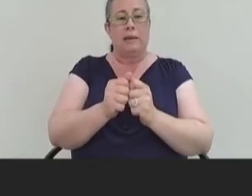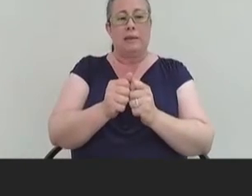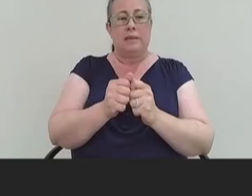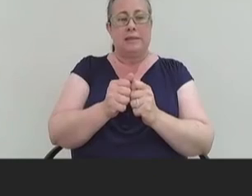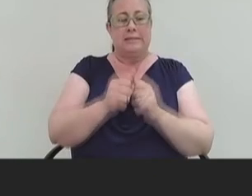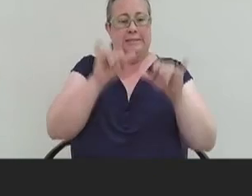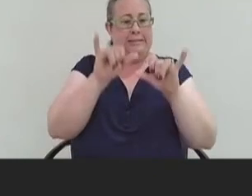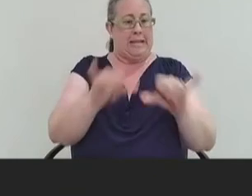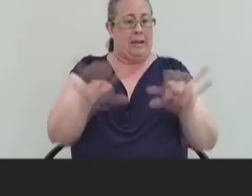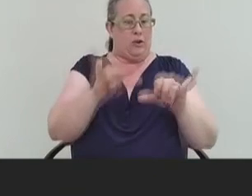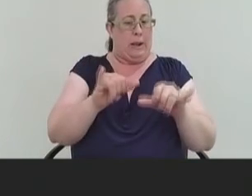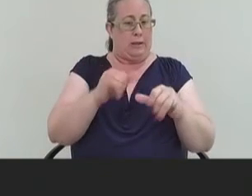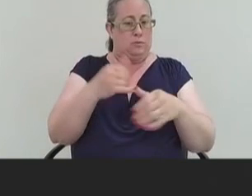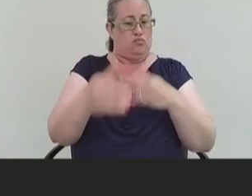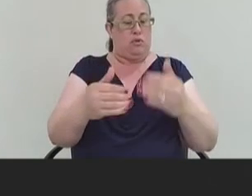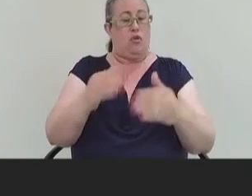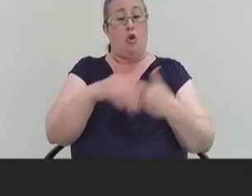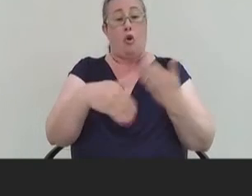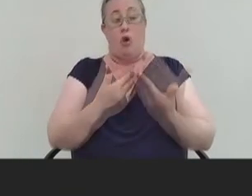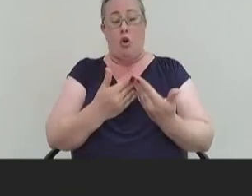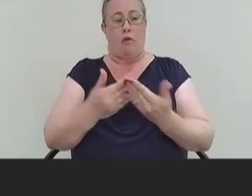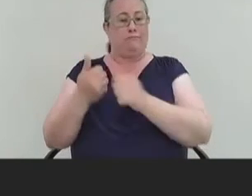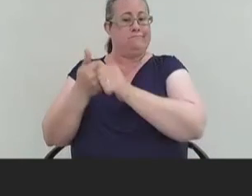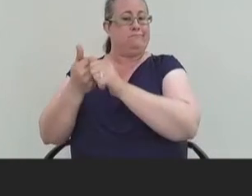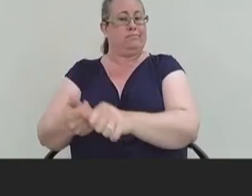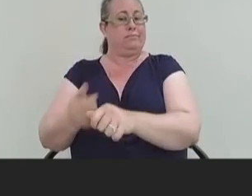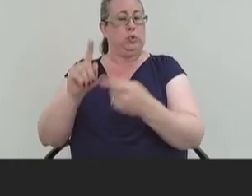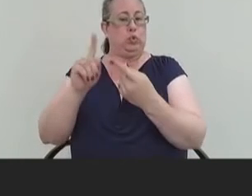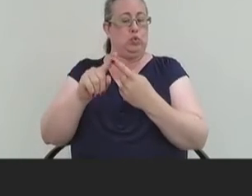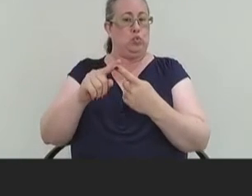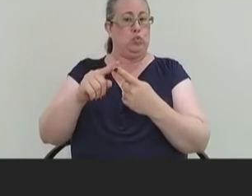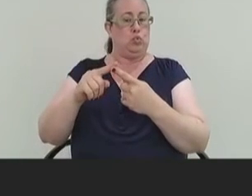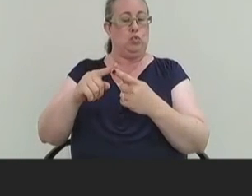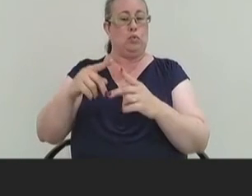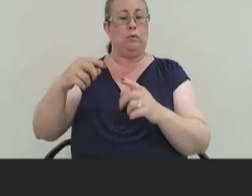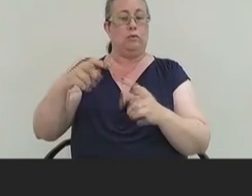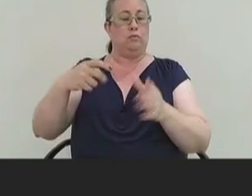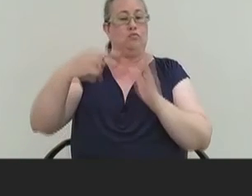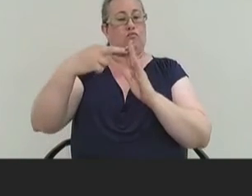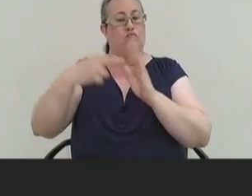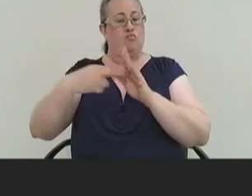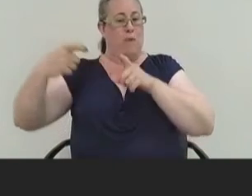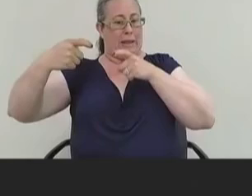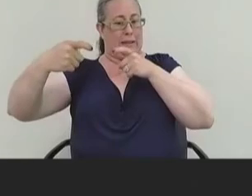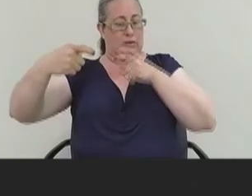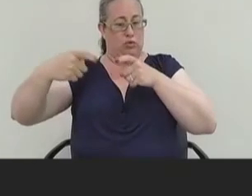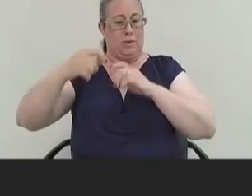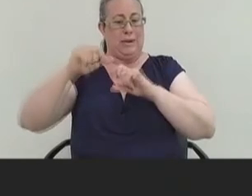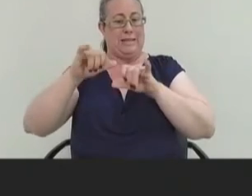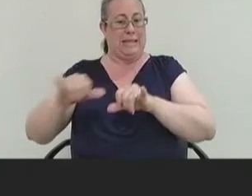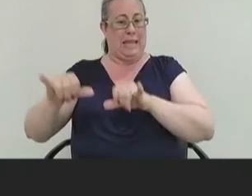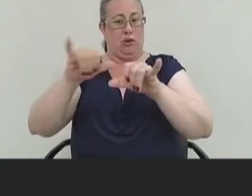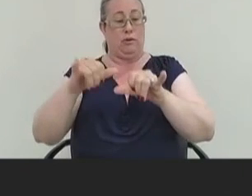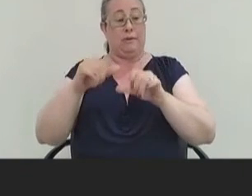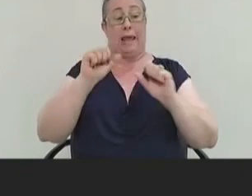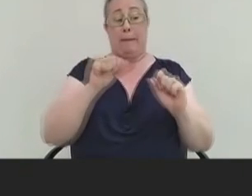all of which are compliant to regulatory standards and can be rapidly moved and integrated as needed,